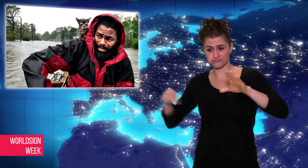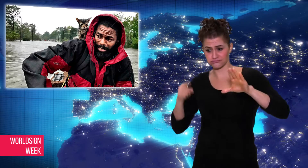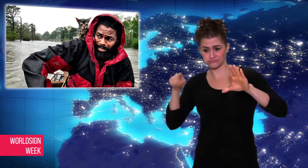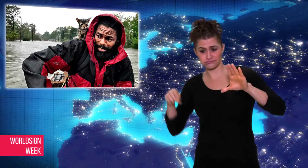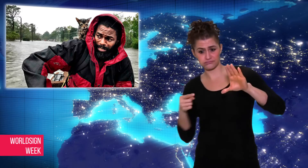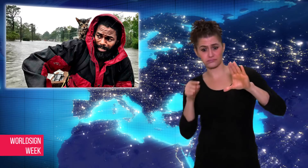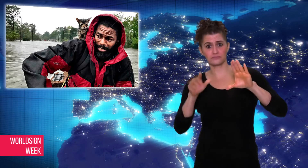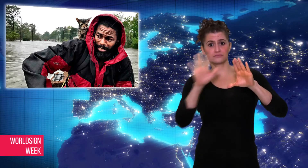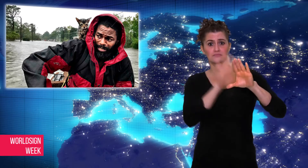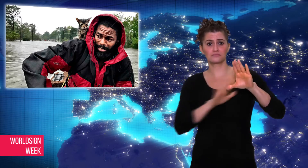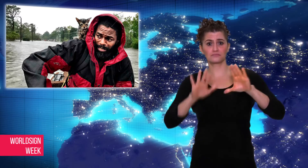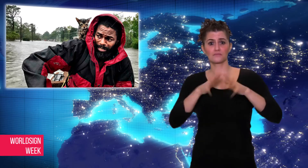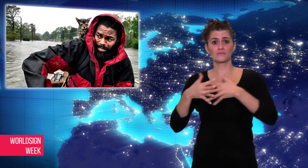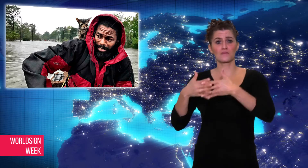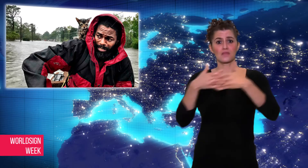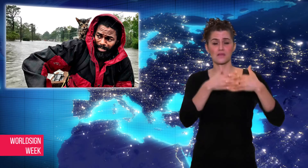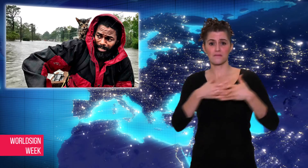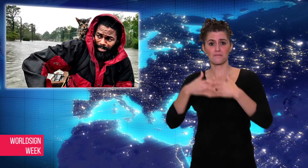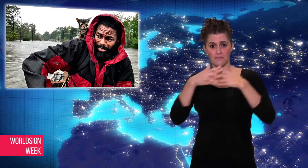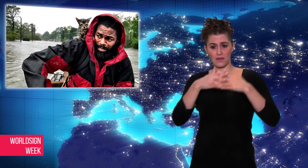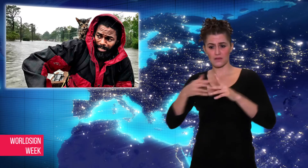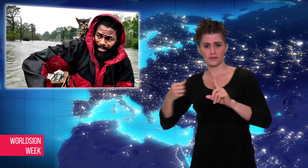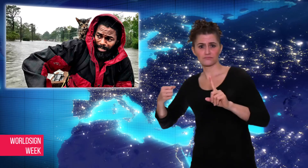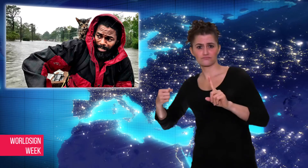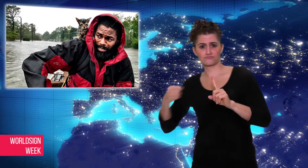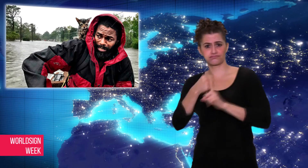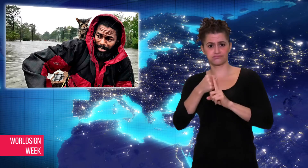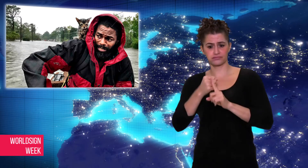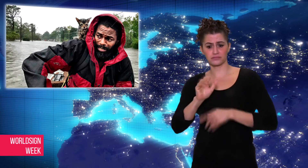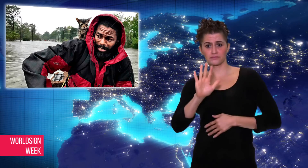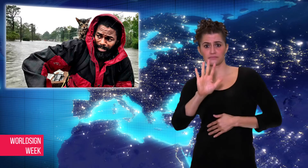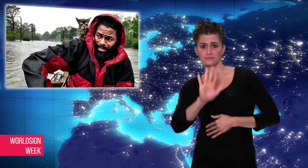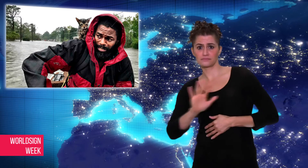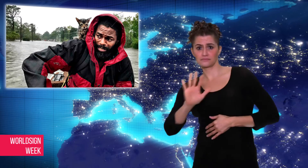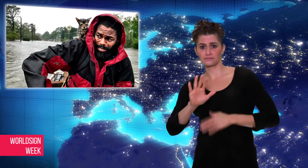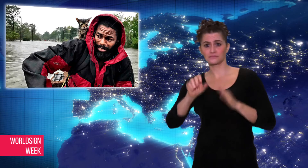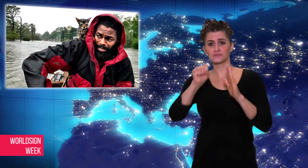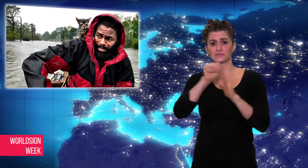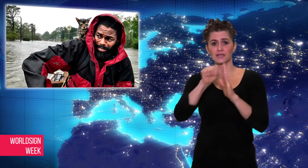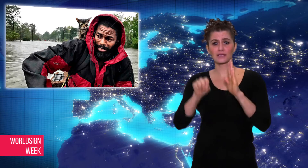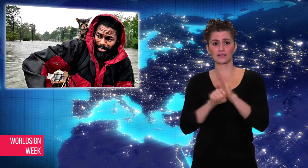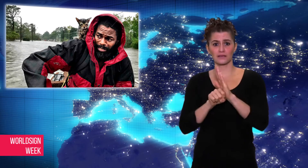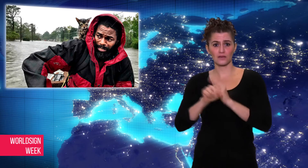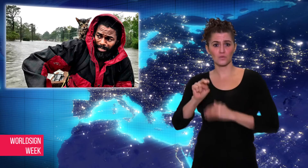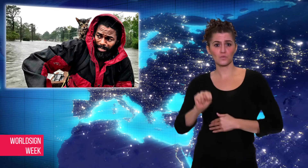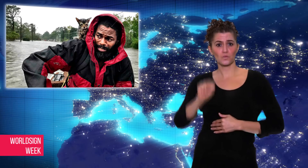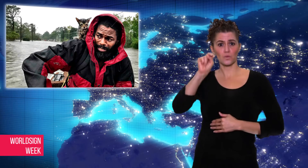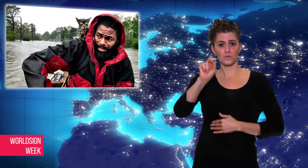at 110 miles per hour. The storm